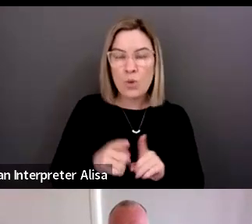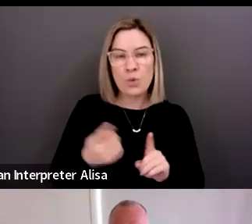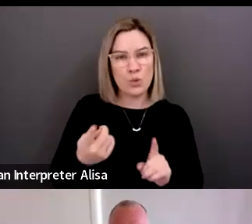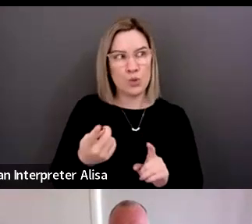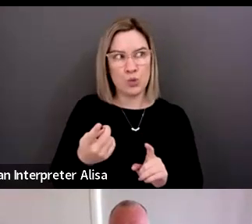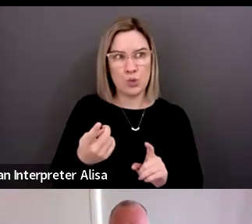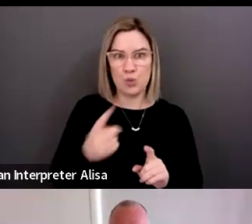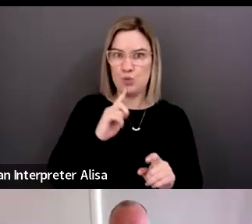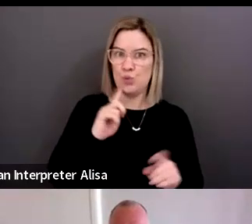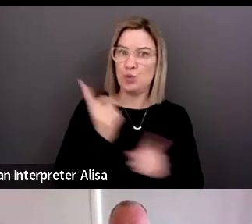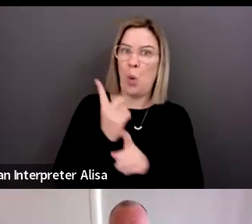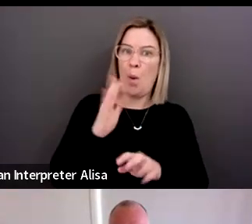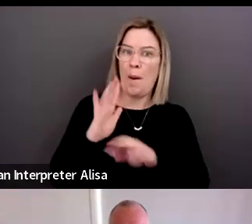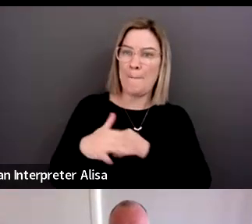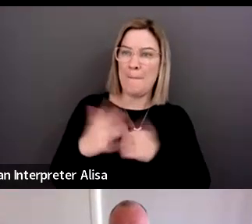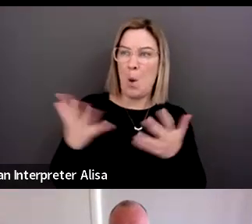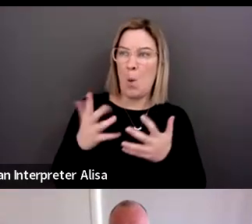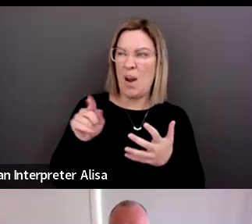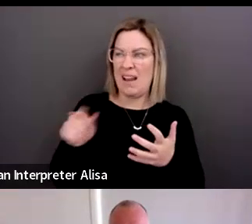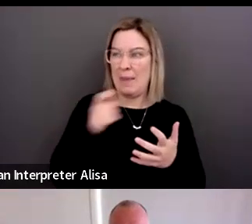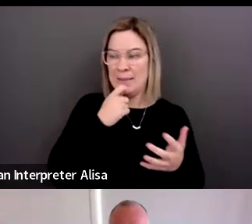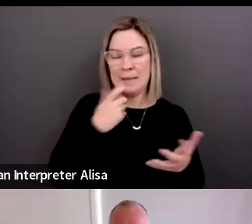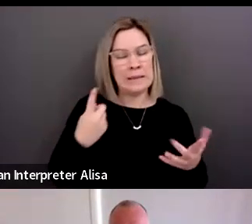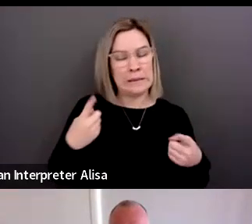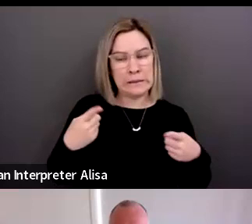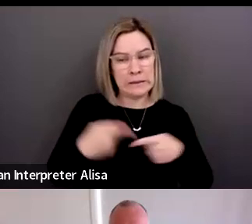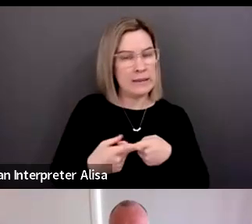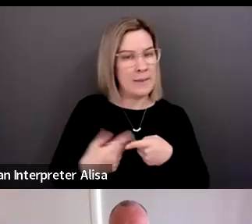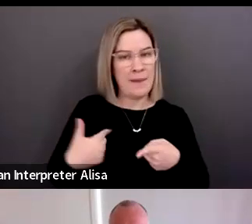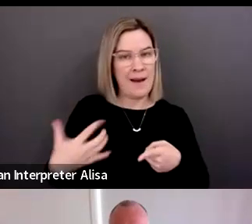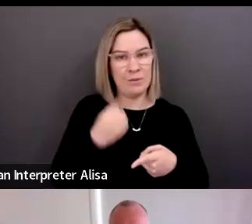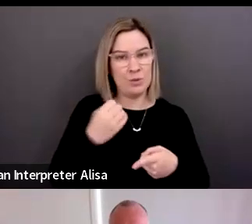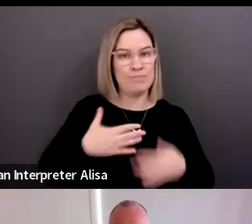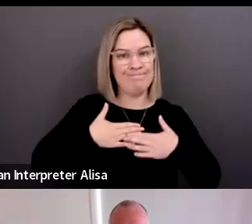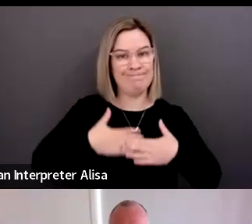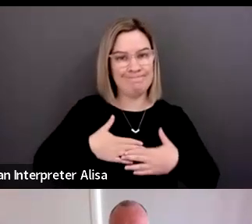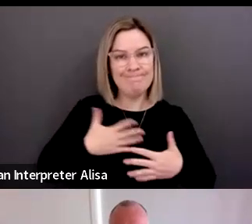organisation and how those align with who you are taking money from. And